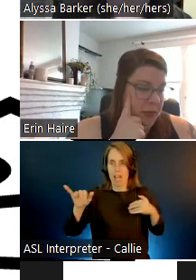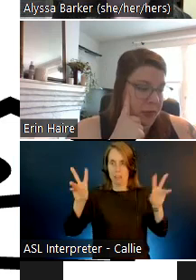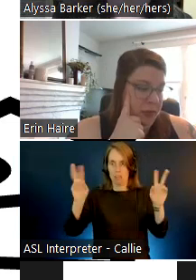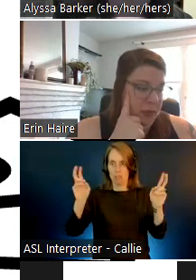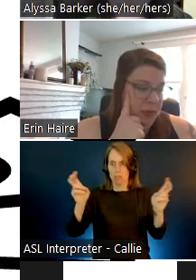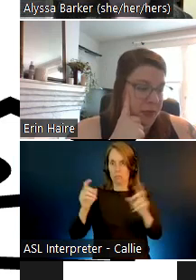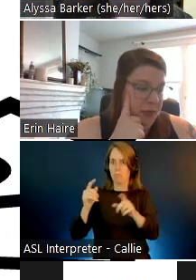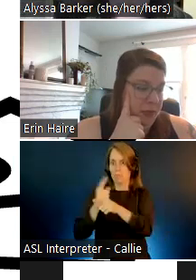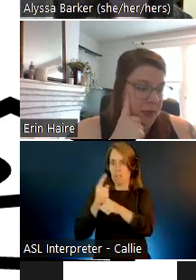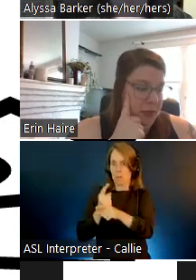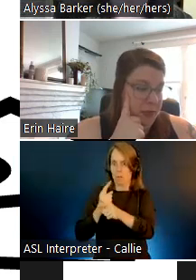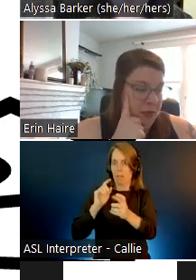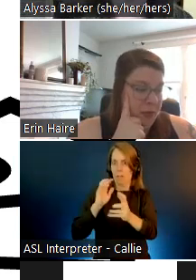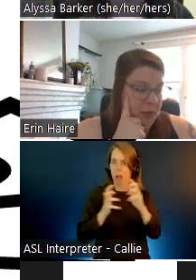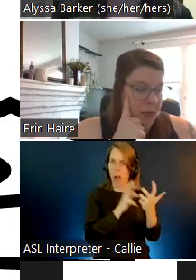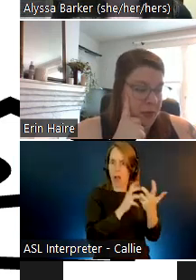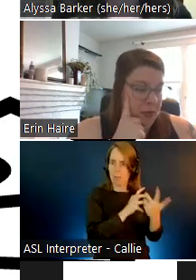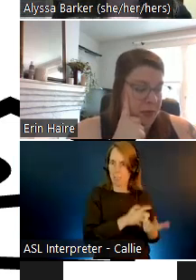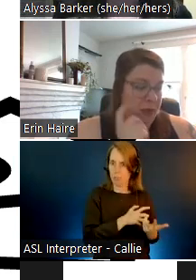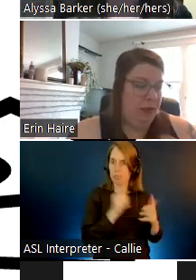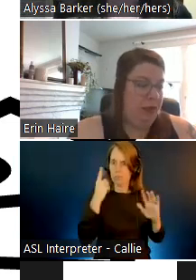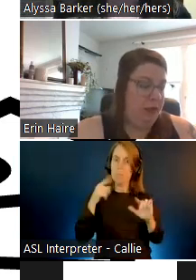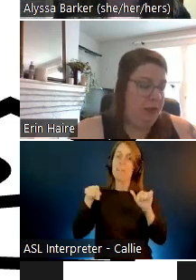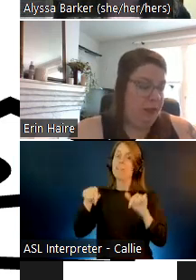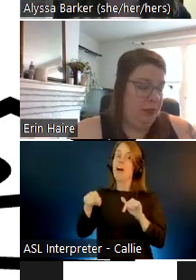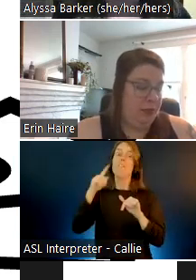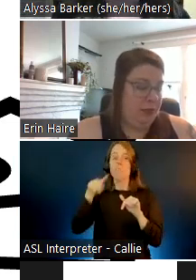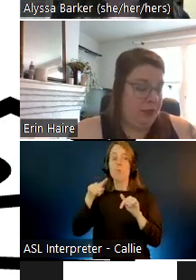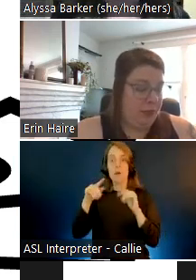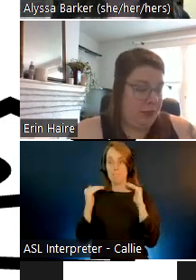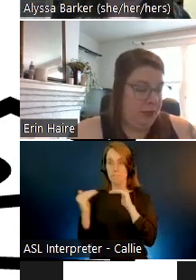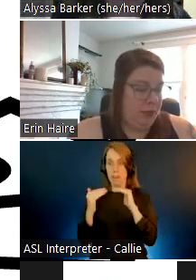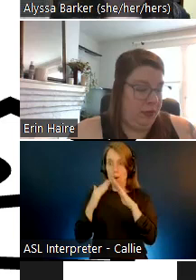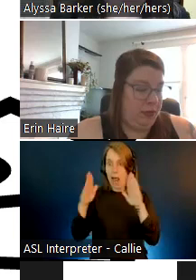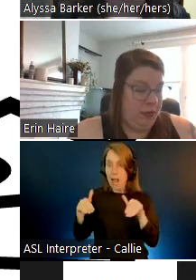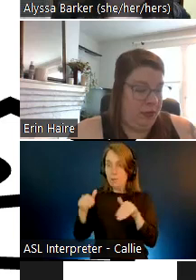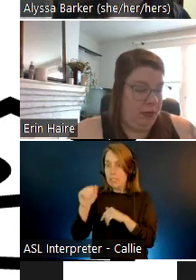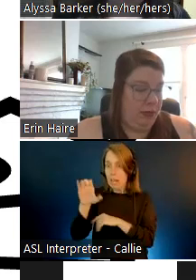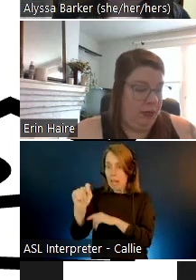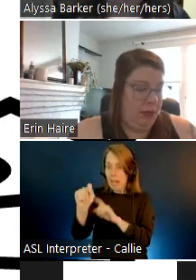meaning um it applies in the fair housing act it applies to rules policies practices